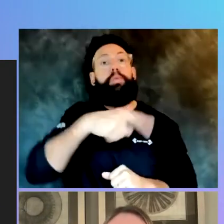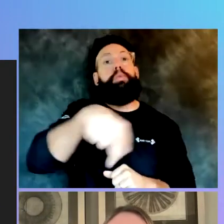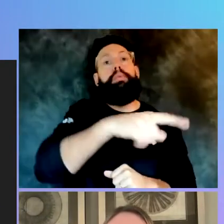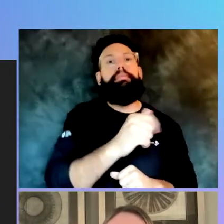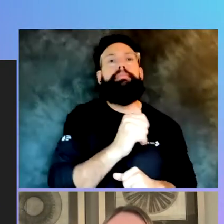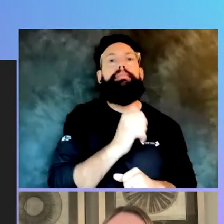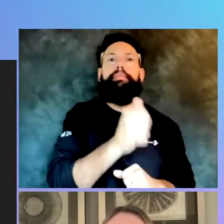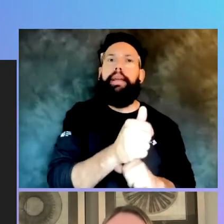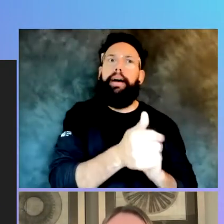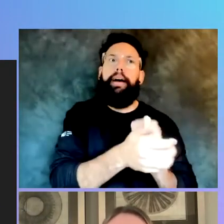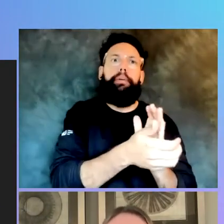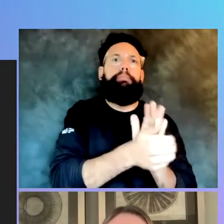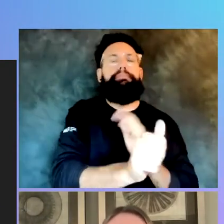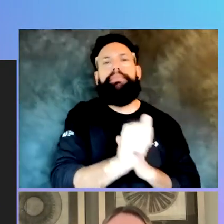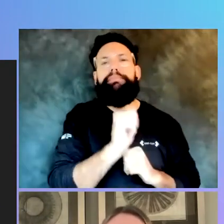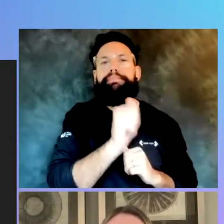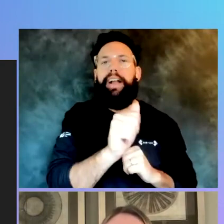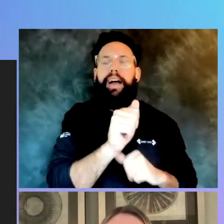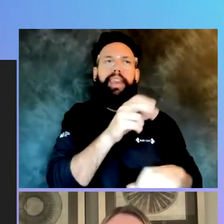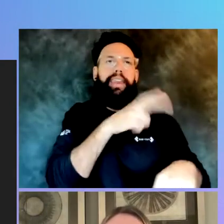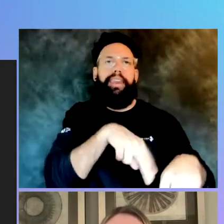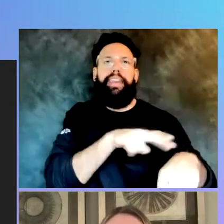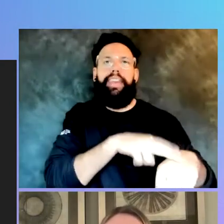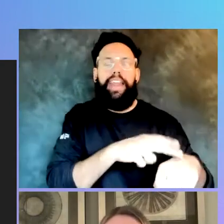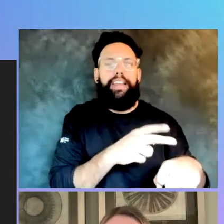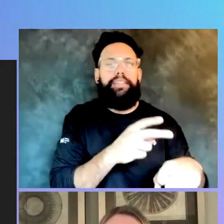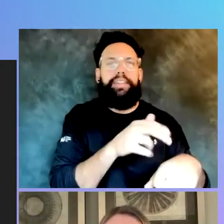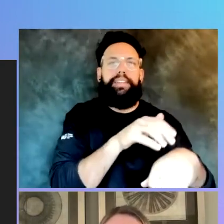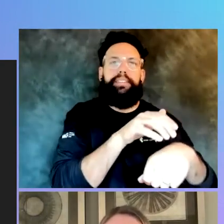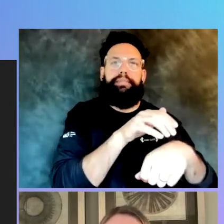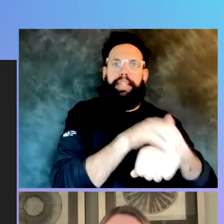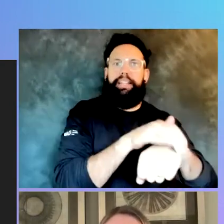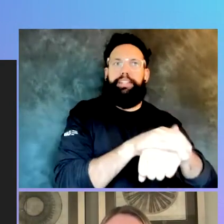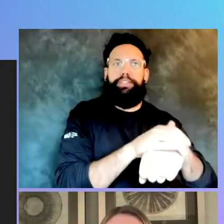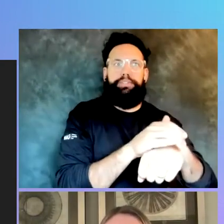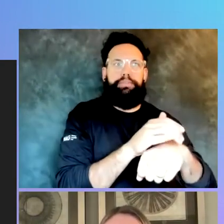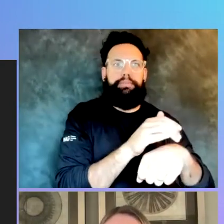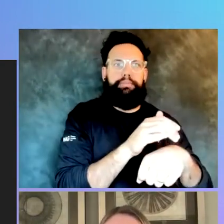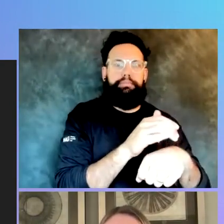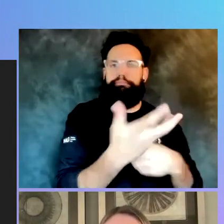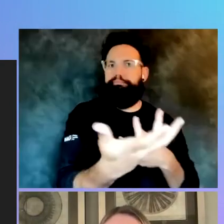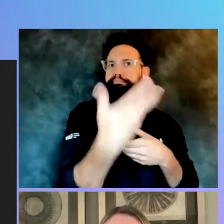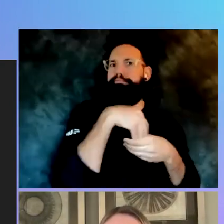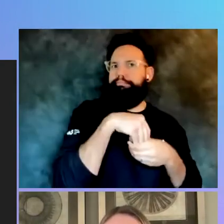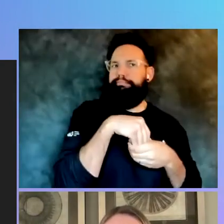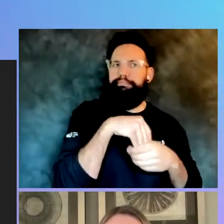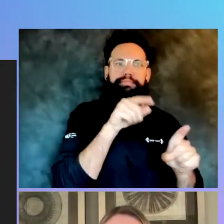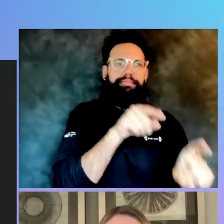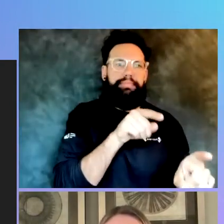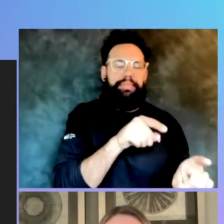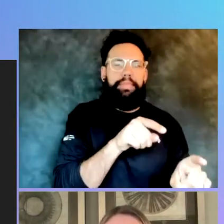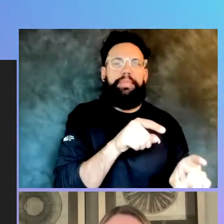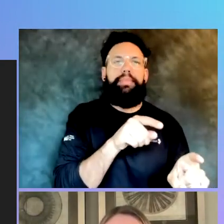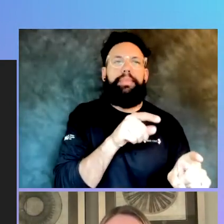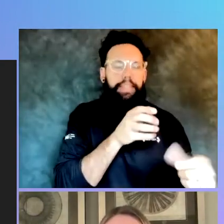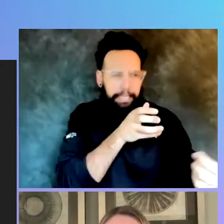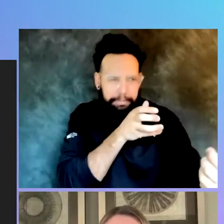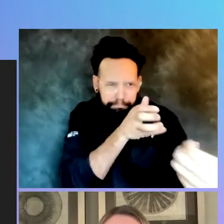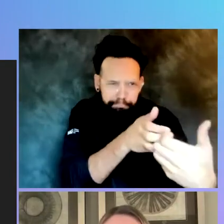language barrier by offering context based suggestions and allows users to interact with GitHub Copilot in their native